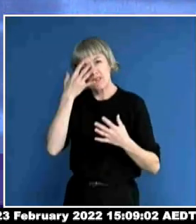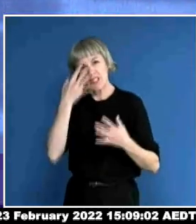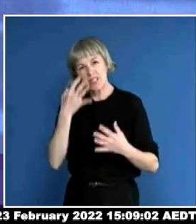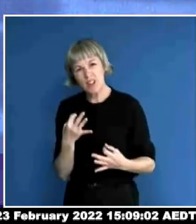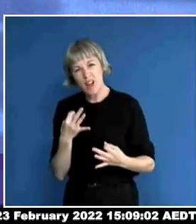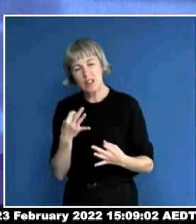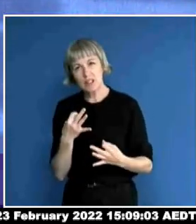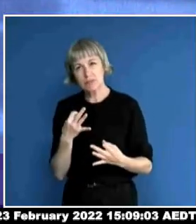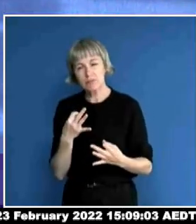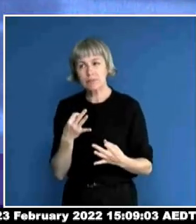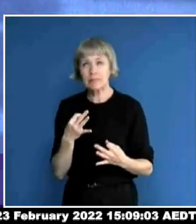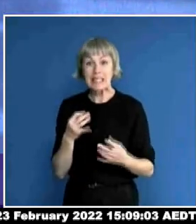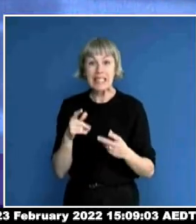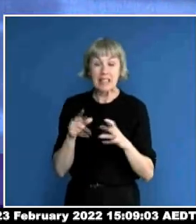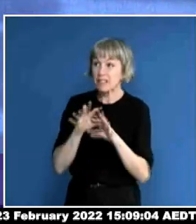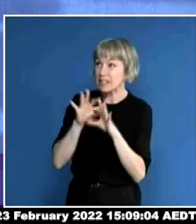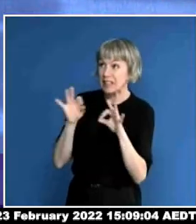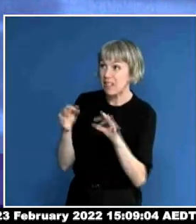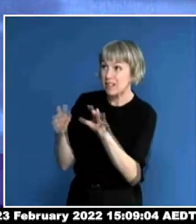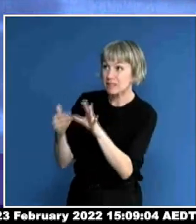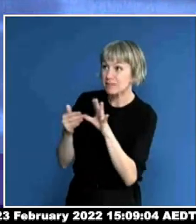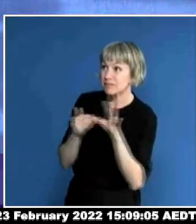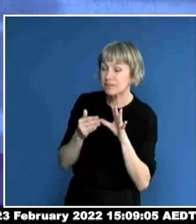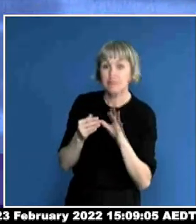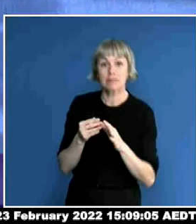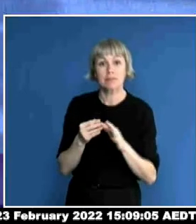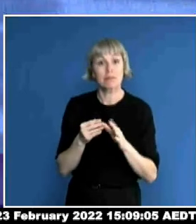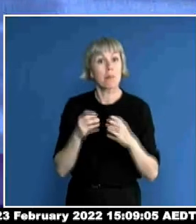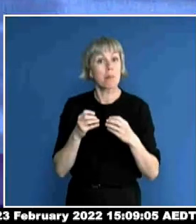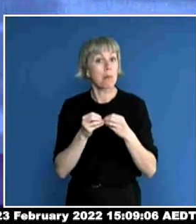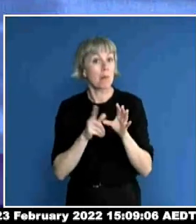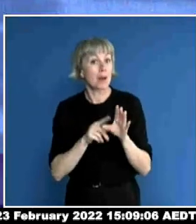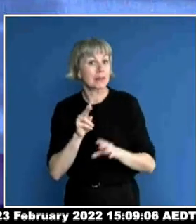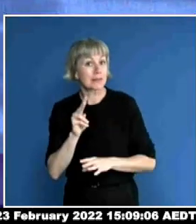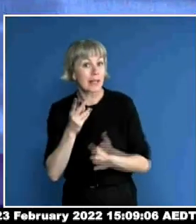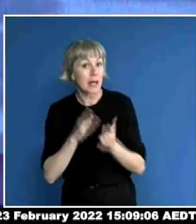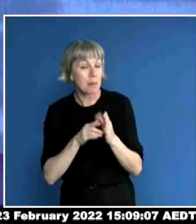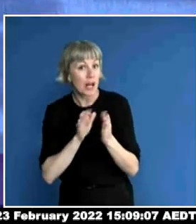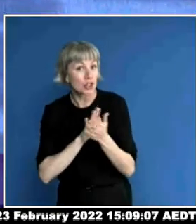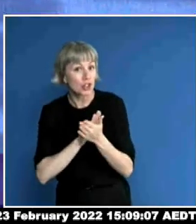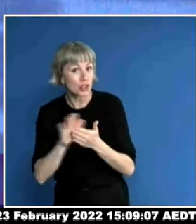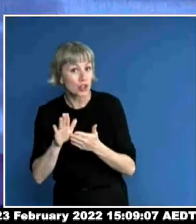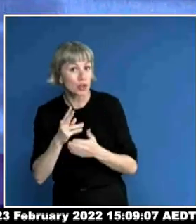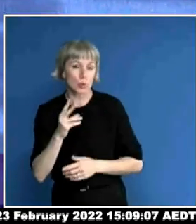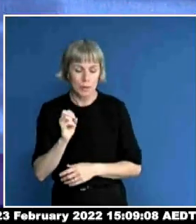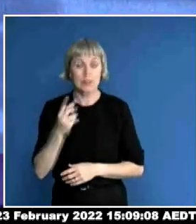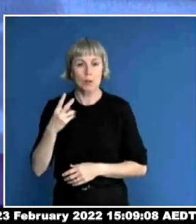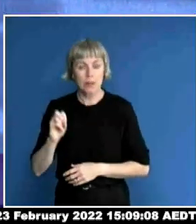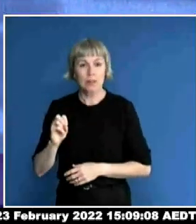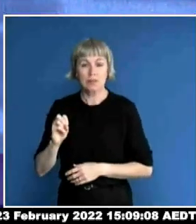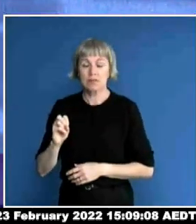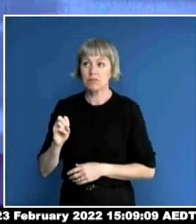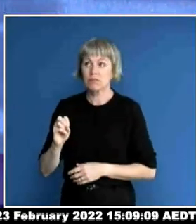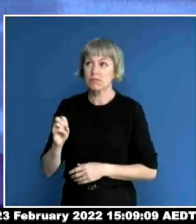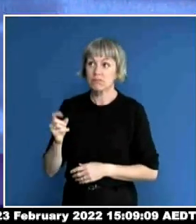either from AimBig or Rehab Management, about the position description, that you felt